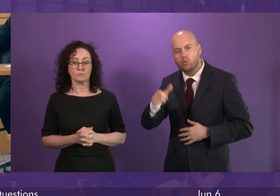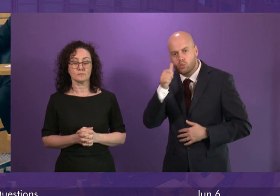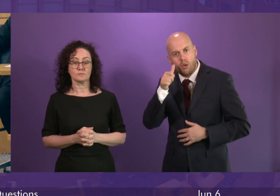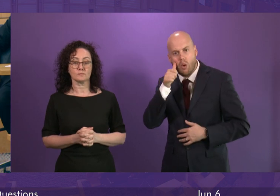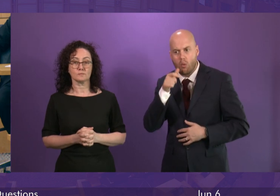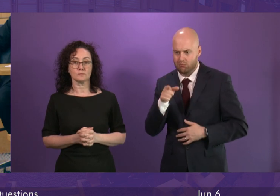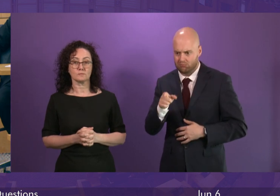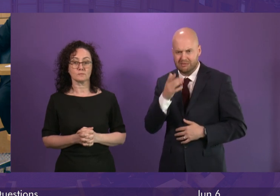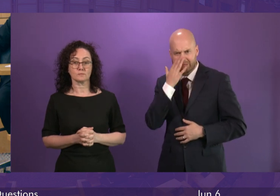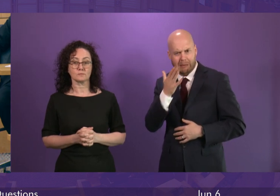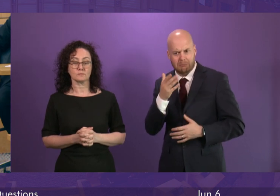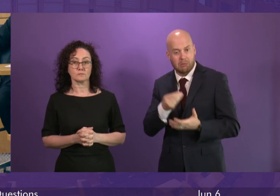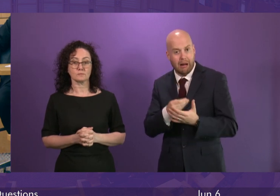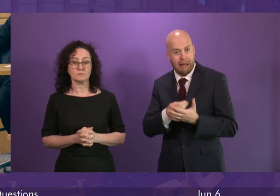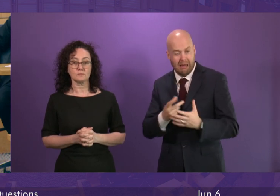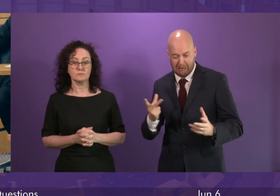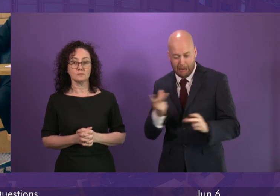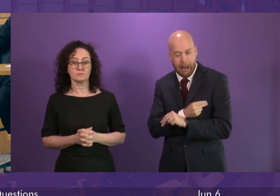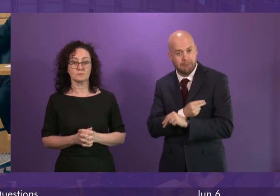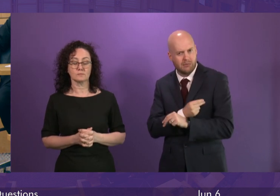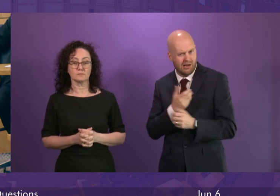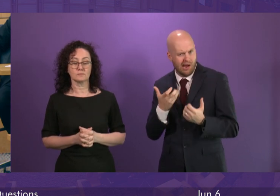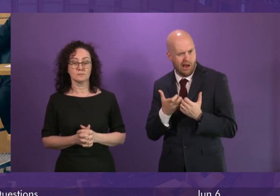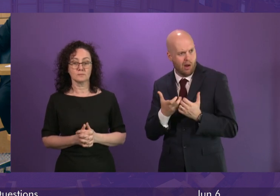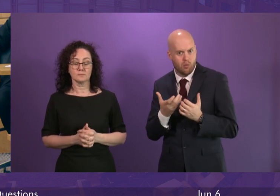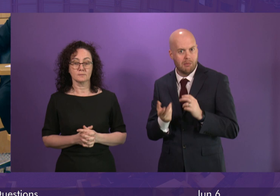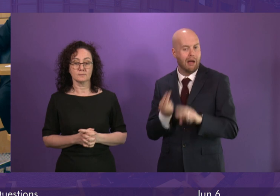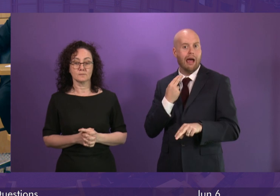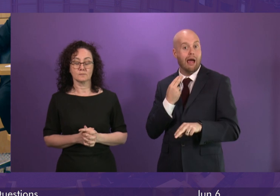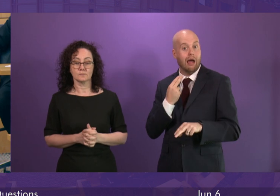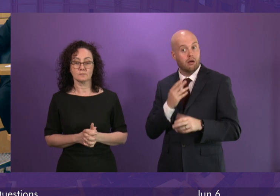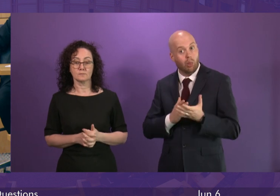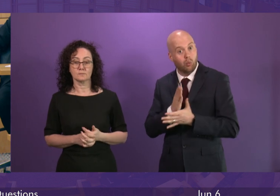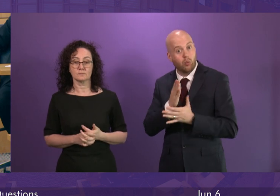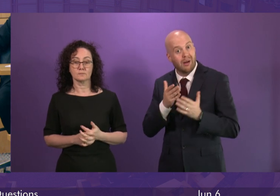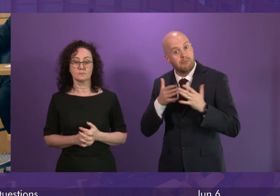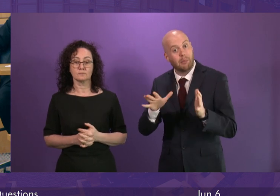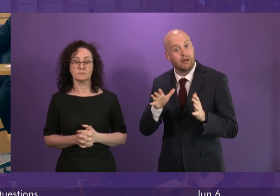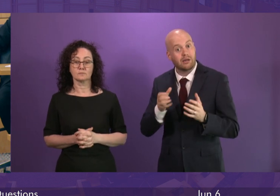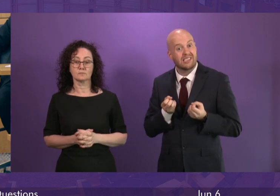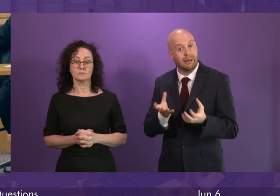public finances be filled? Will it be by cuts in public spending, further tax rises on hard-working